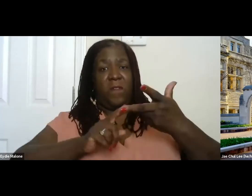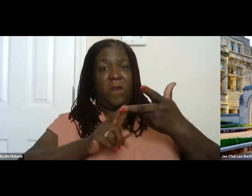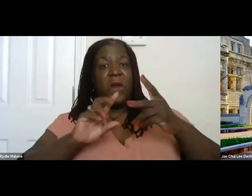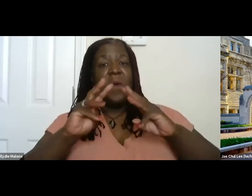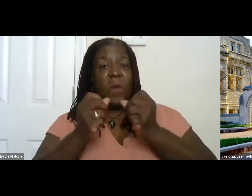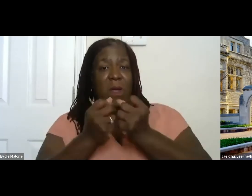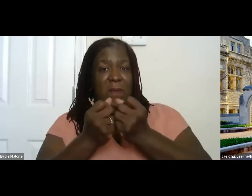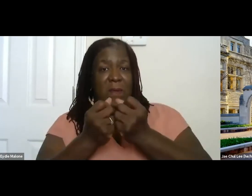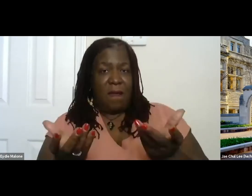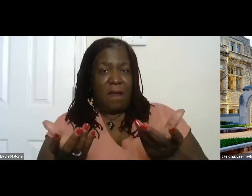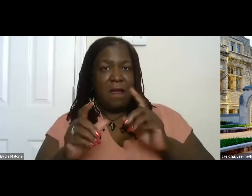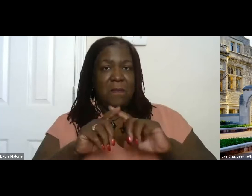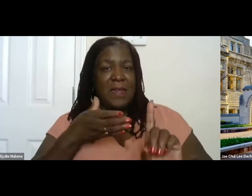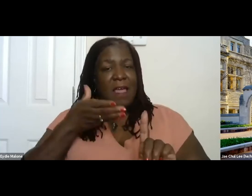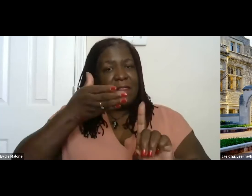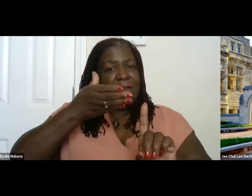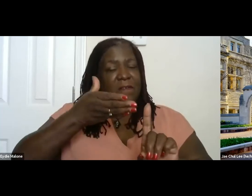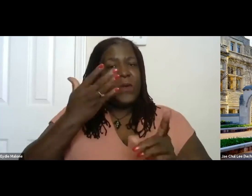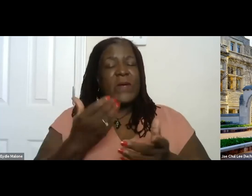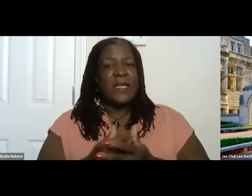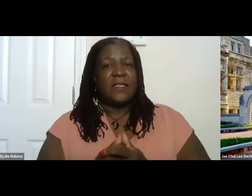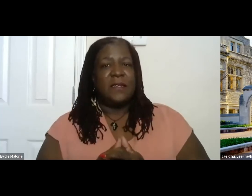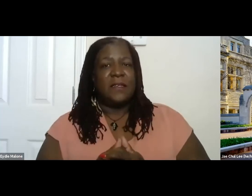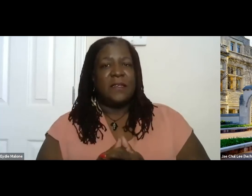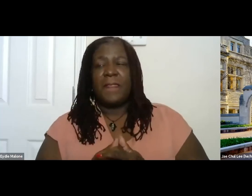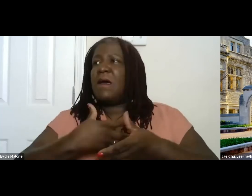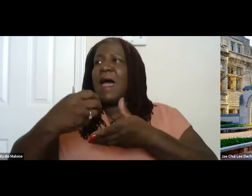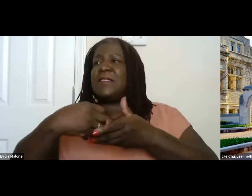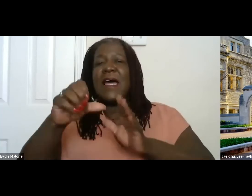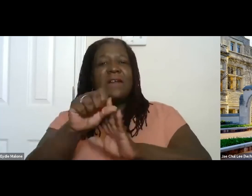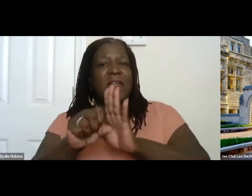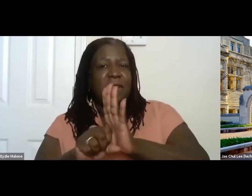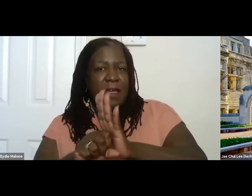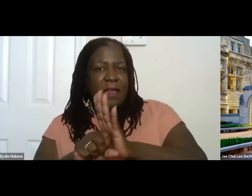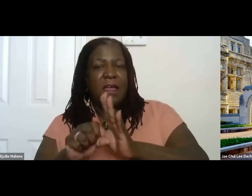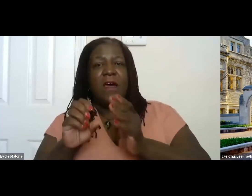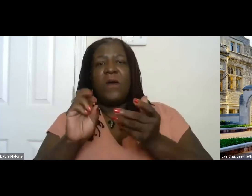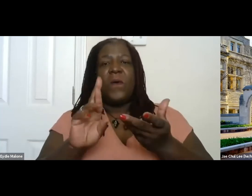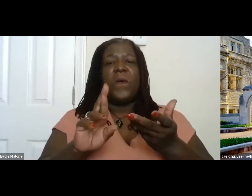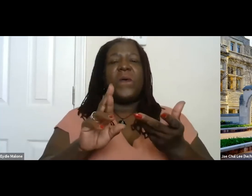this time is that people outside of Indiana also attend the webinar. As I shared at the